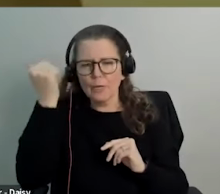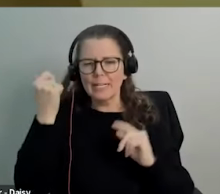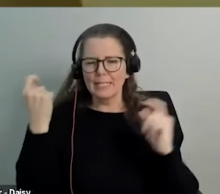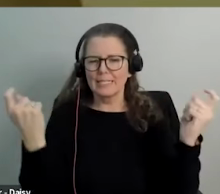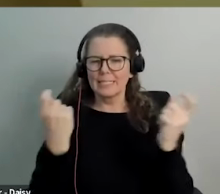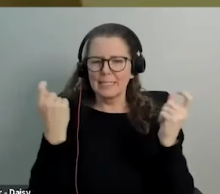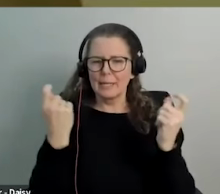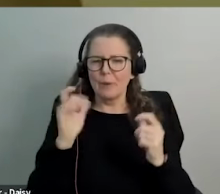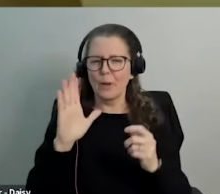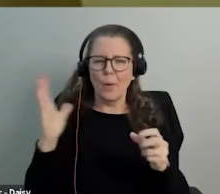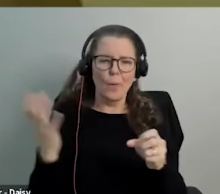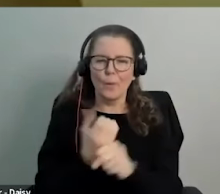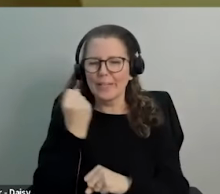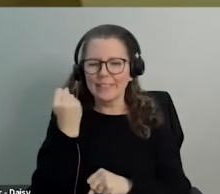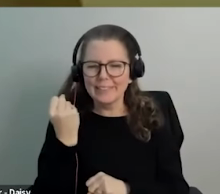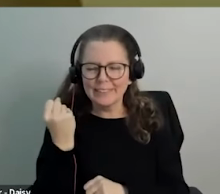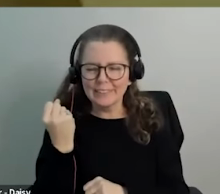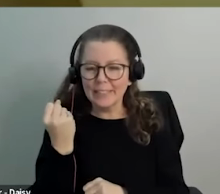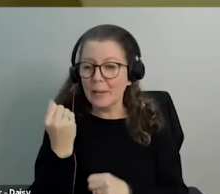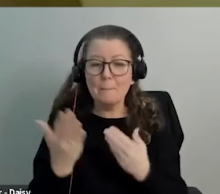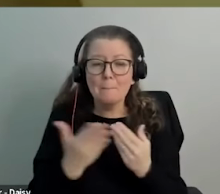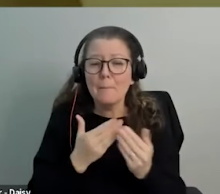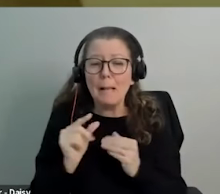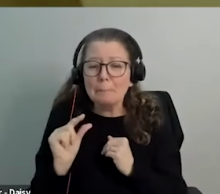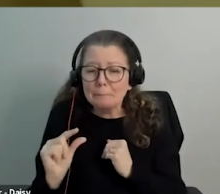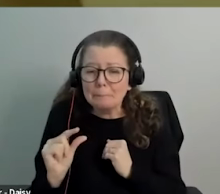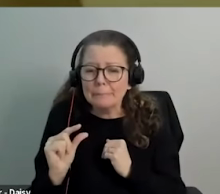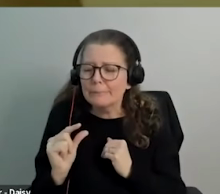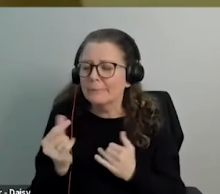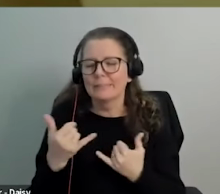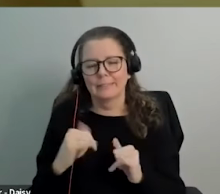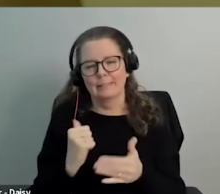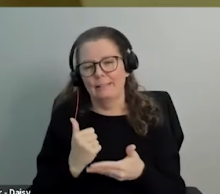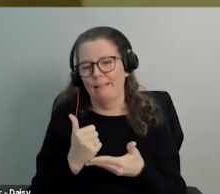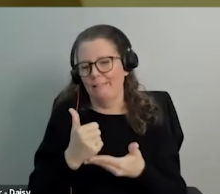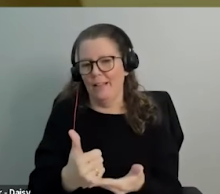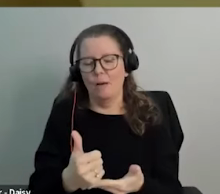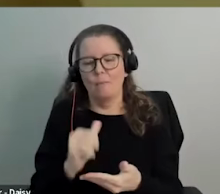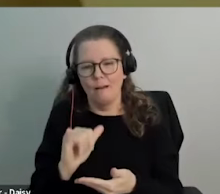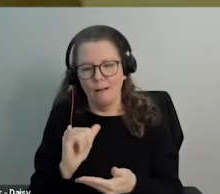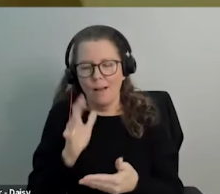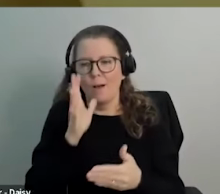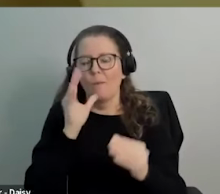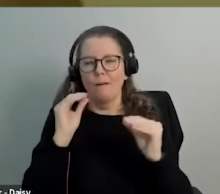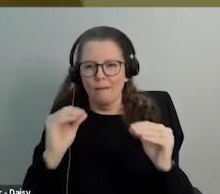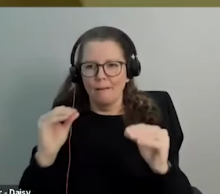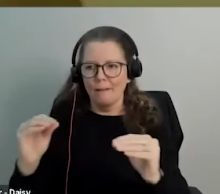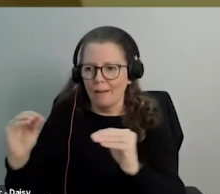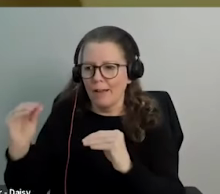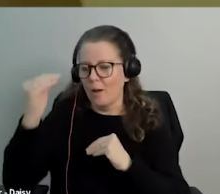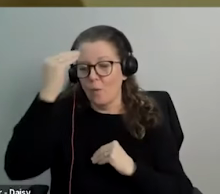You know, even if you start small, because every little bit helps, and it helps with education awareness. Let's just say you're making a PowerPoint